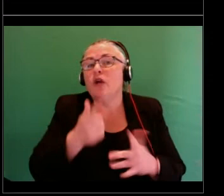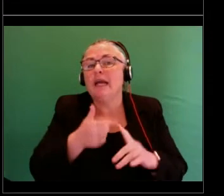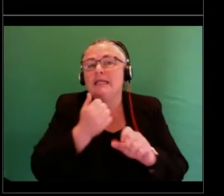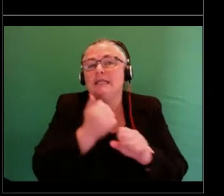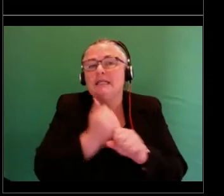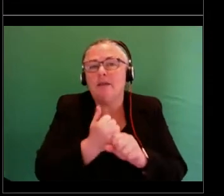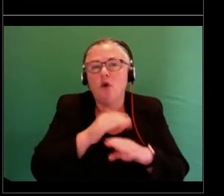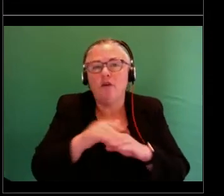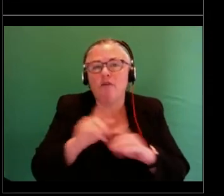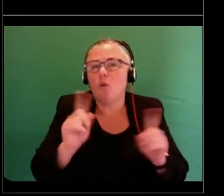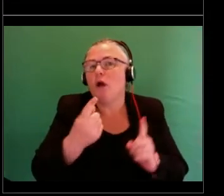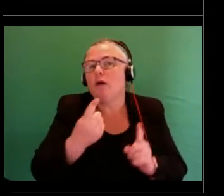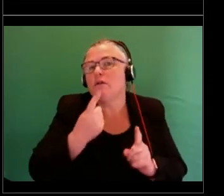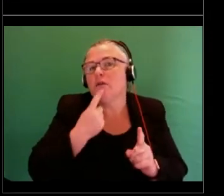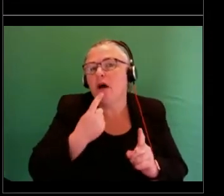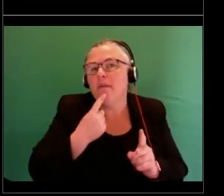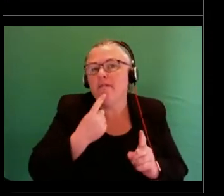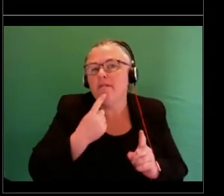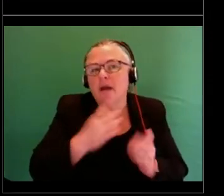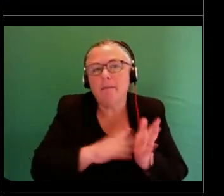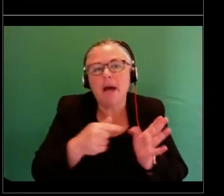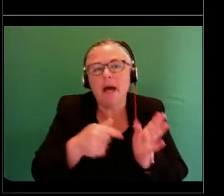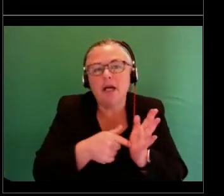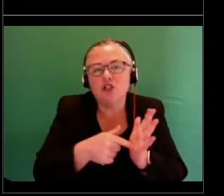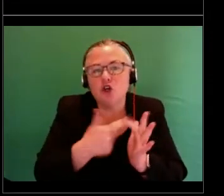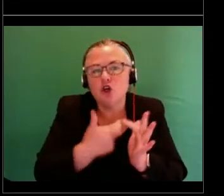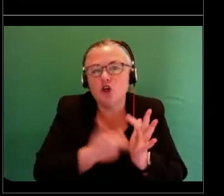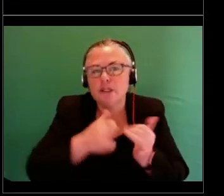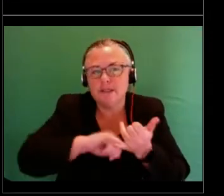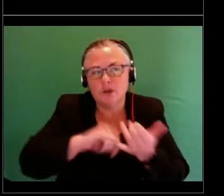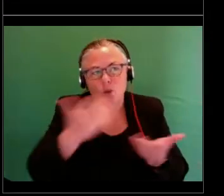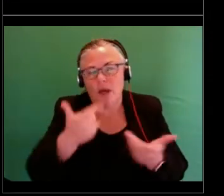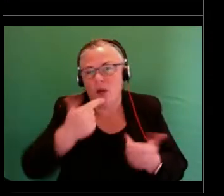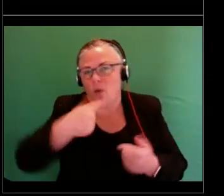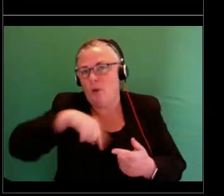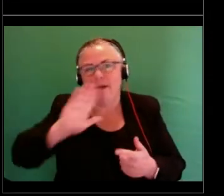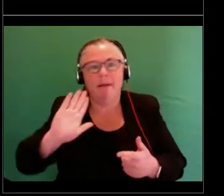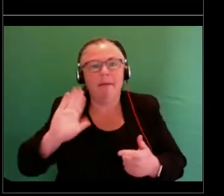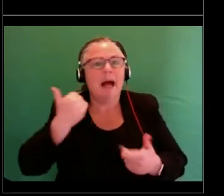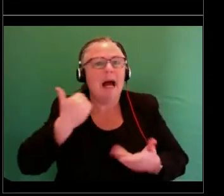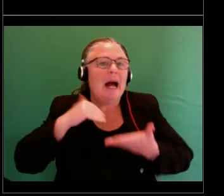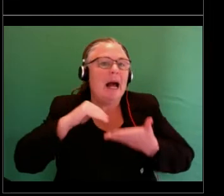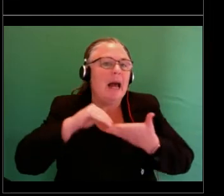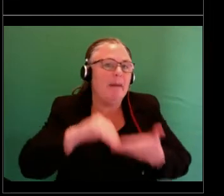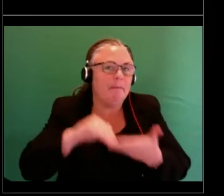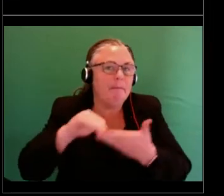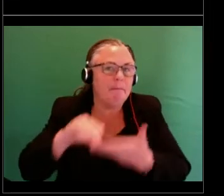We often assist with applying for domestic violence orders or with varying existing domestic violence orders too.